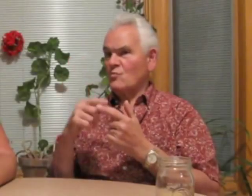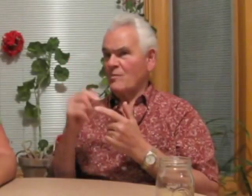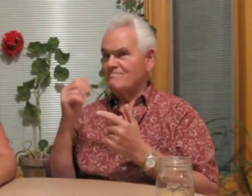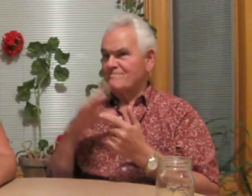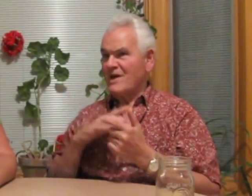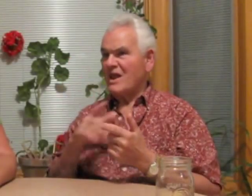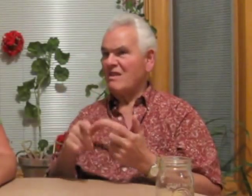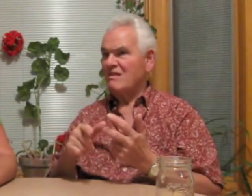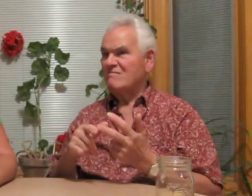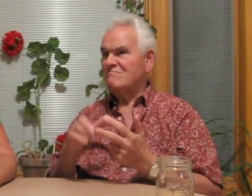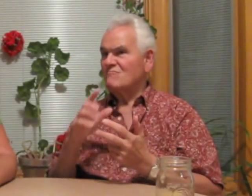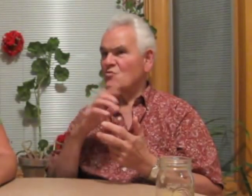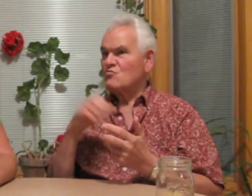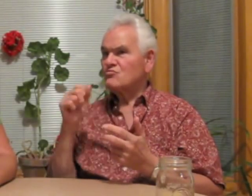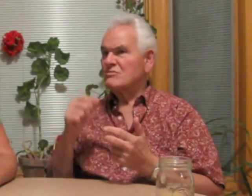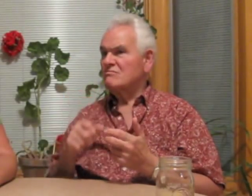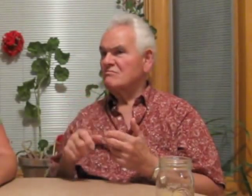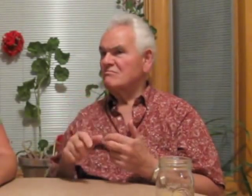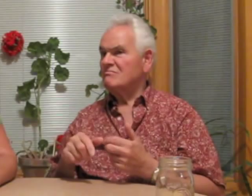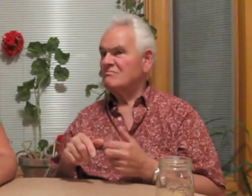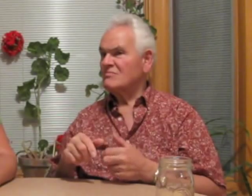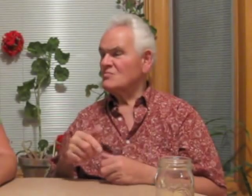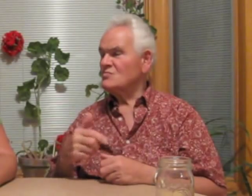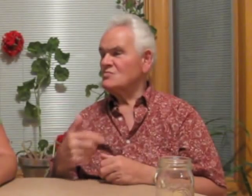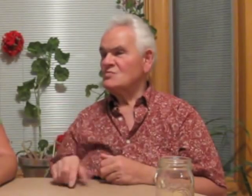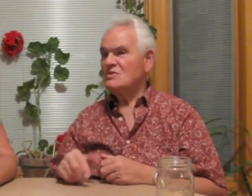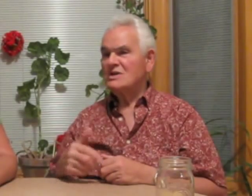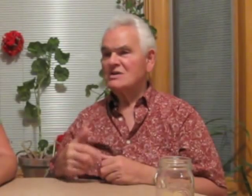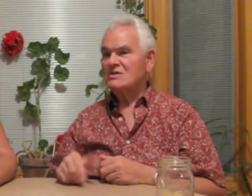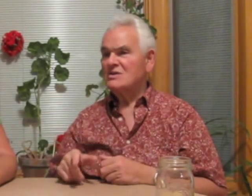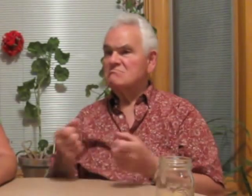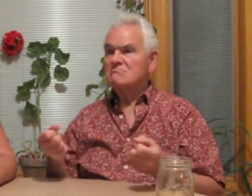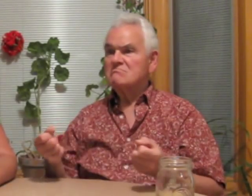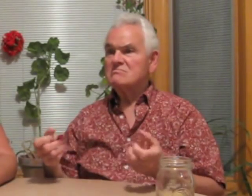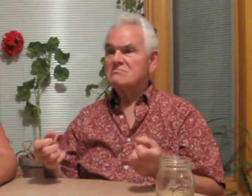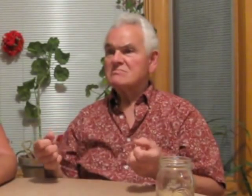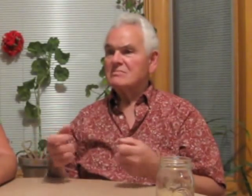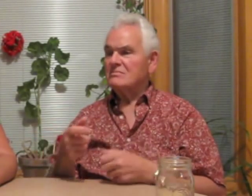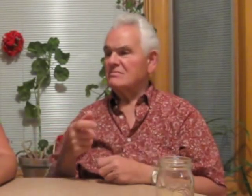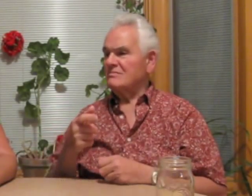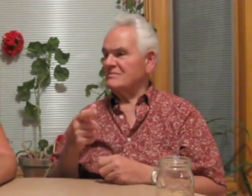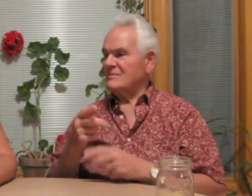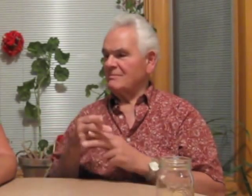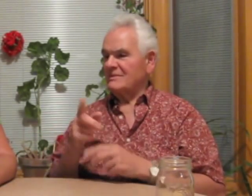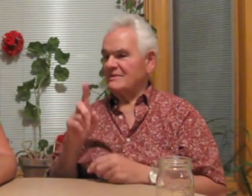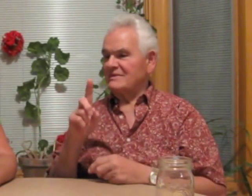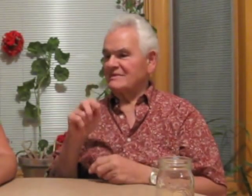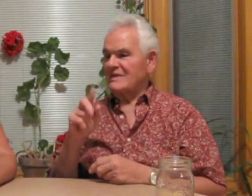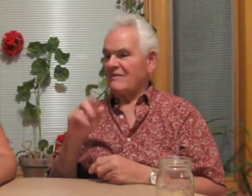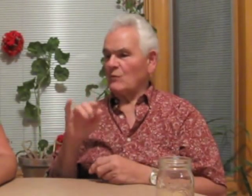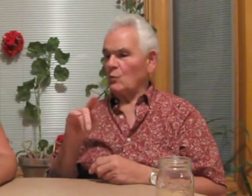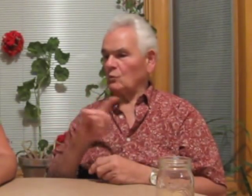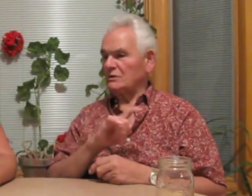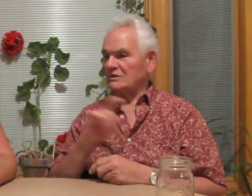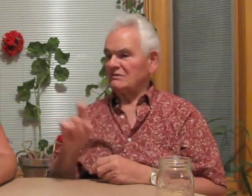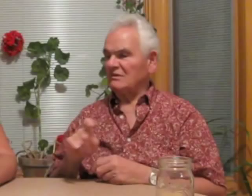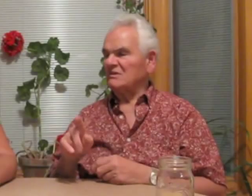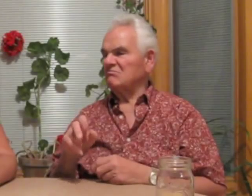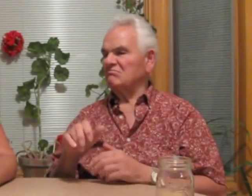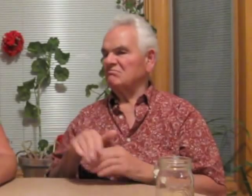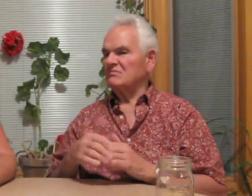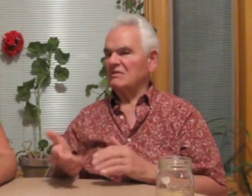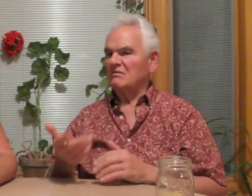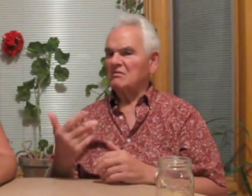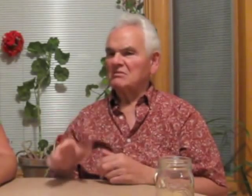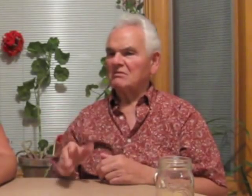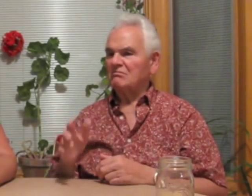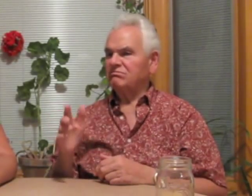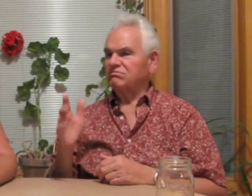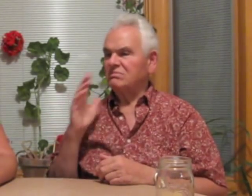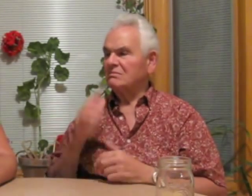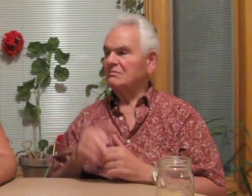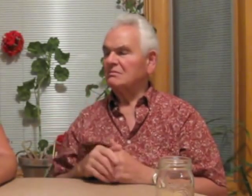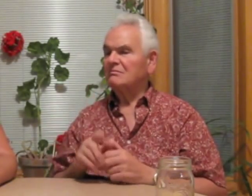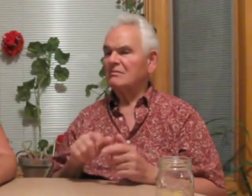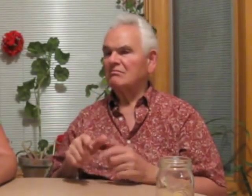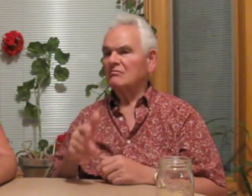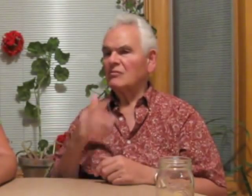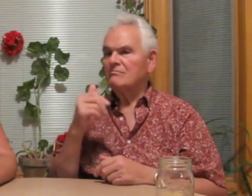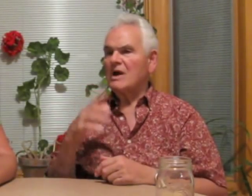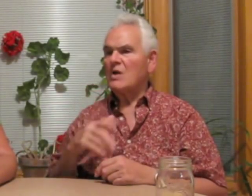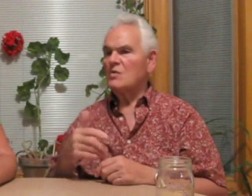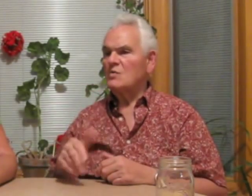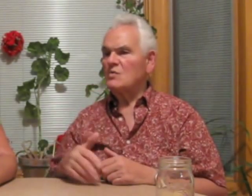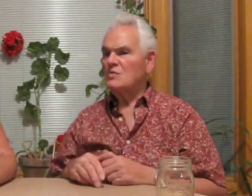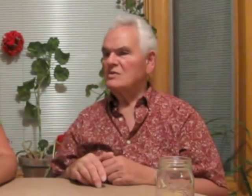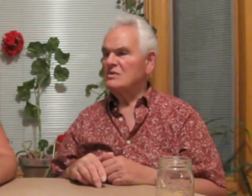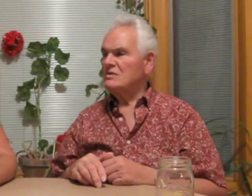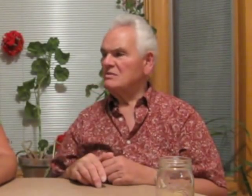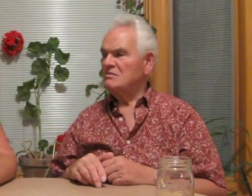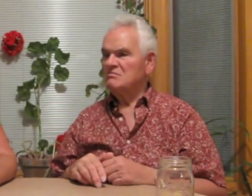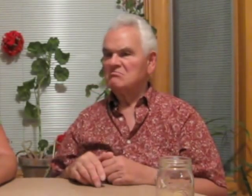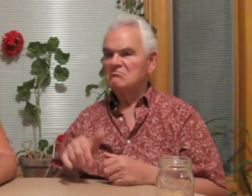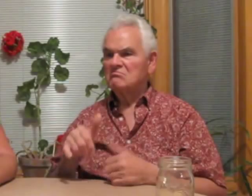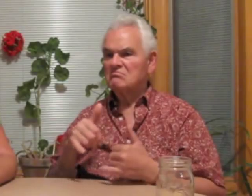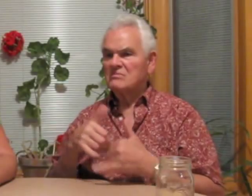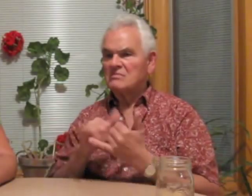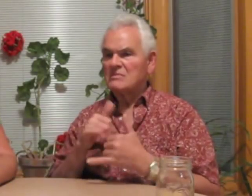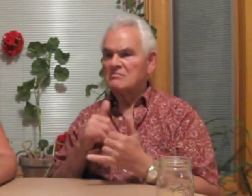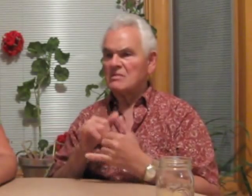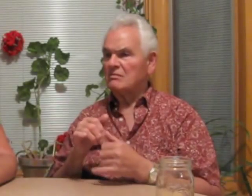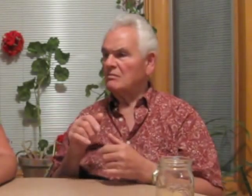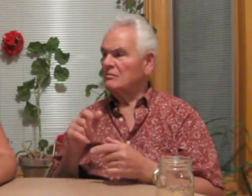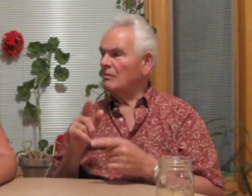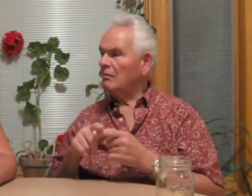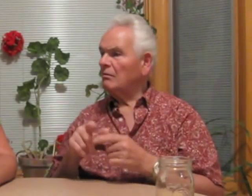Oh! I forgot one more. There was one man who was older and signed so fluently. His name is Mr. Davidowitz. He passed away a long time ago. He was a generous man, oh!